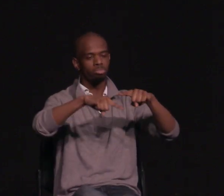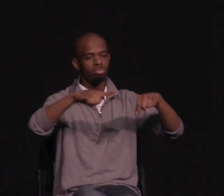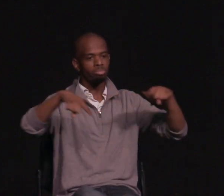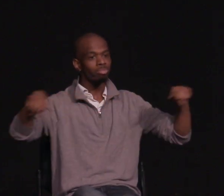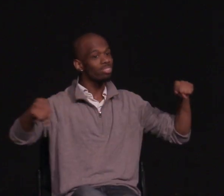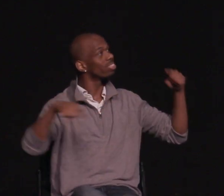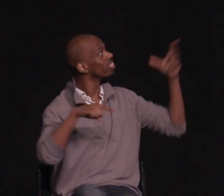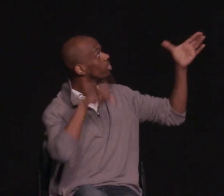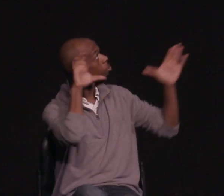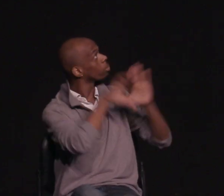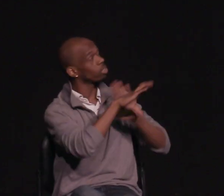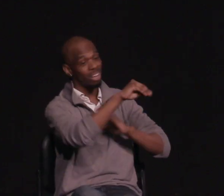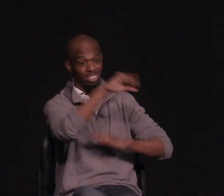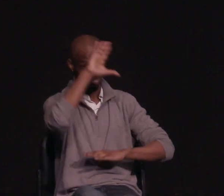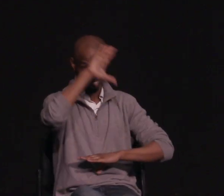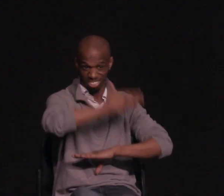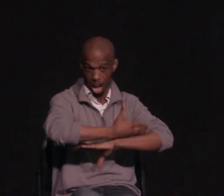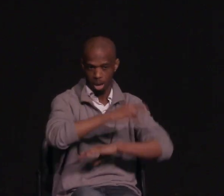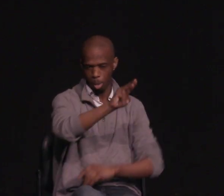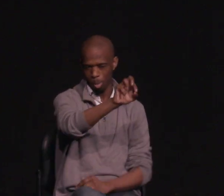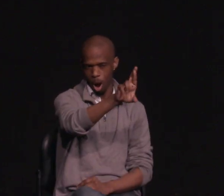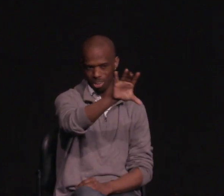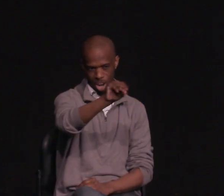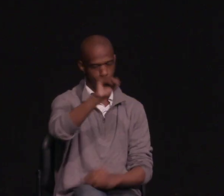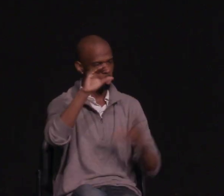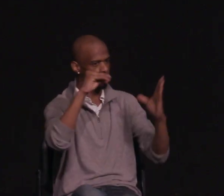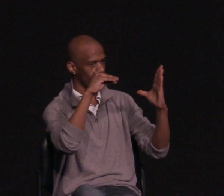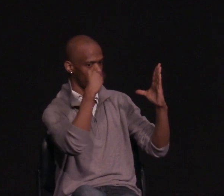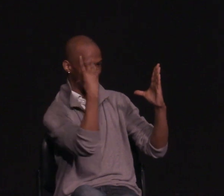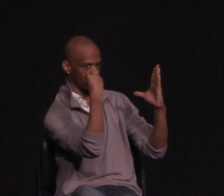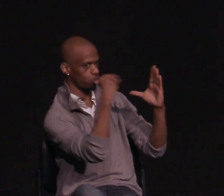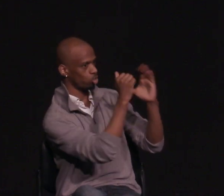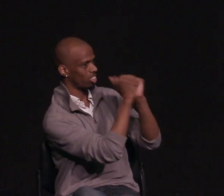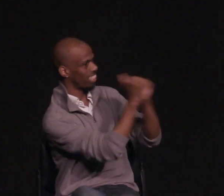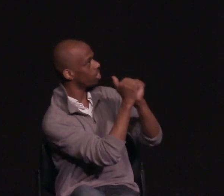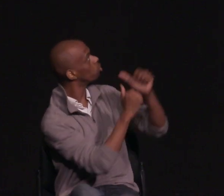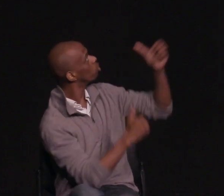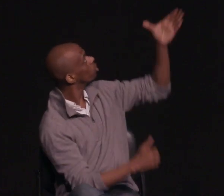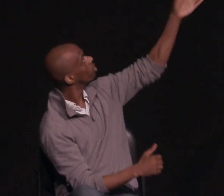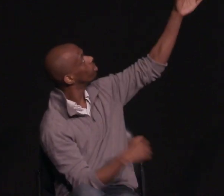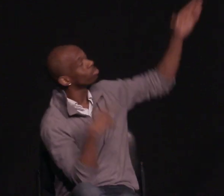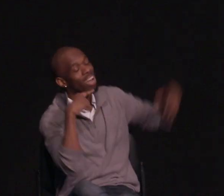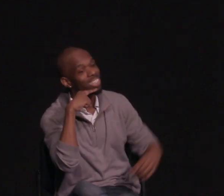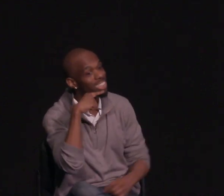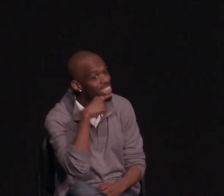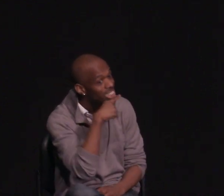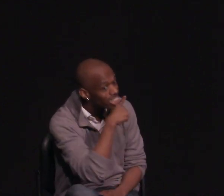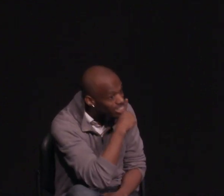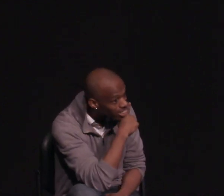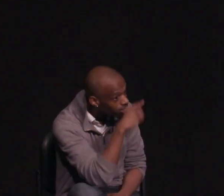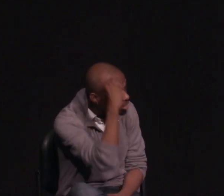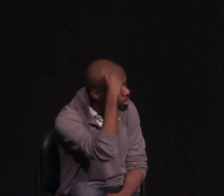and me at the Hollywoods Farmer Market. Those are carrots, by the way.